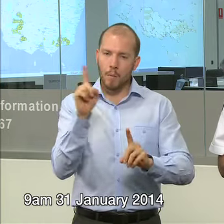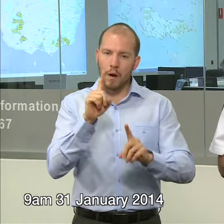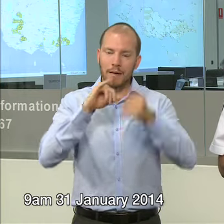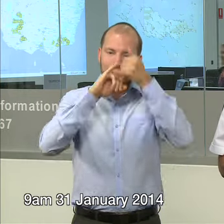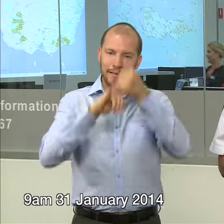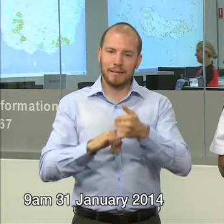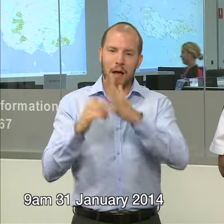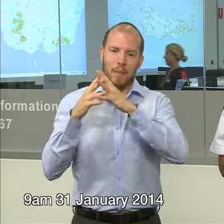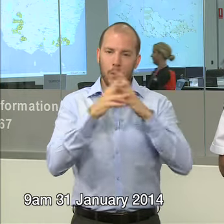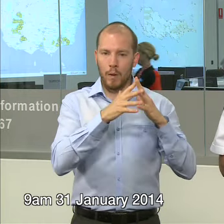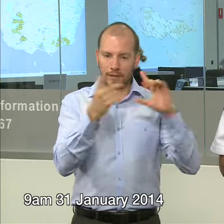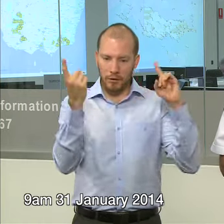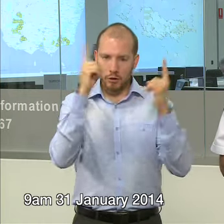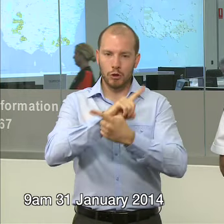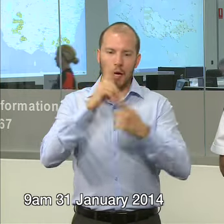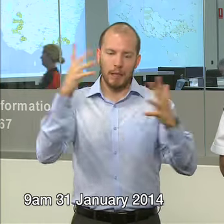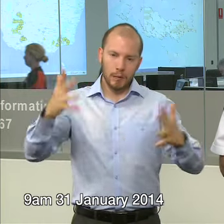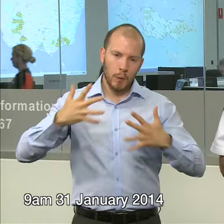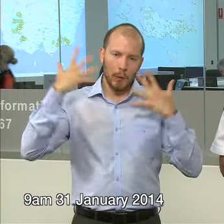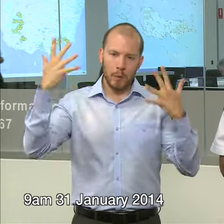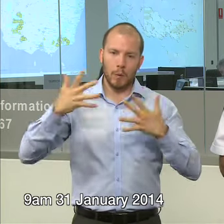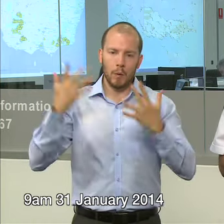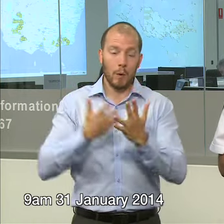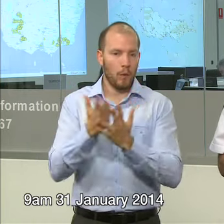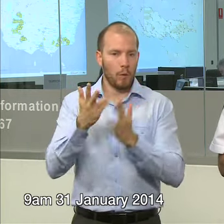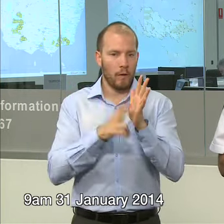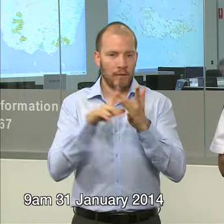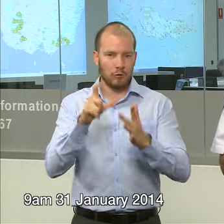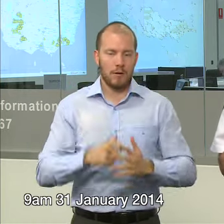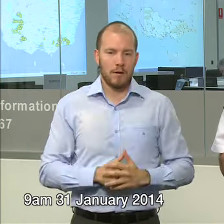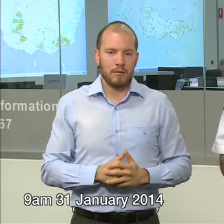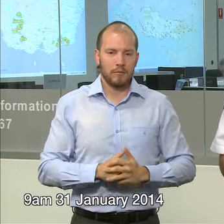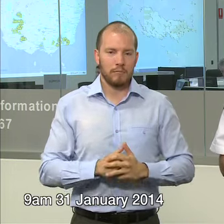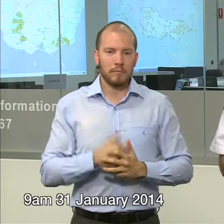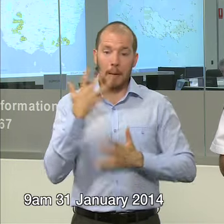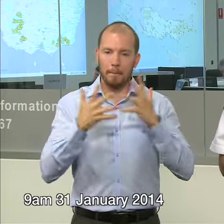So on Monday we will see a change move through Victoria which will change the wind direction,